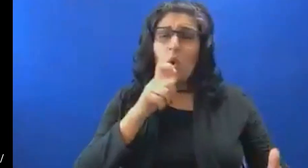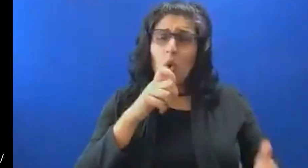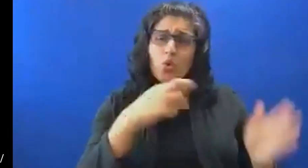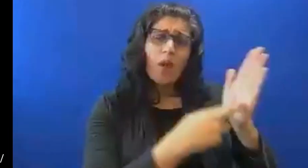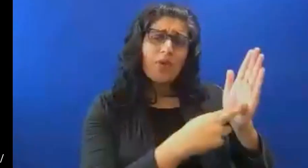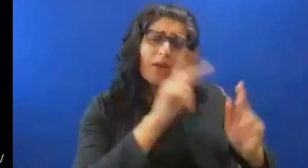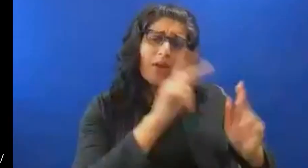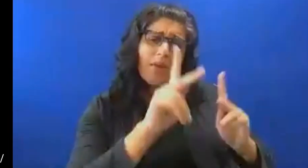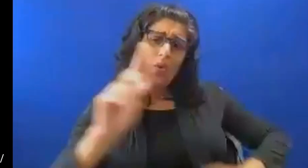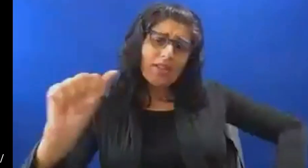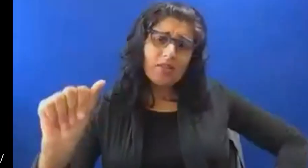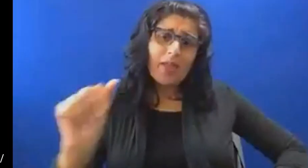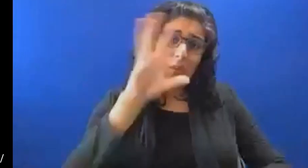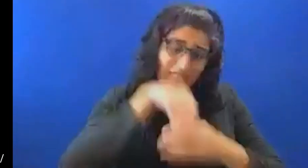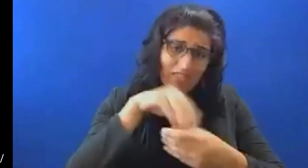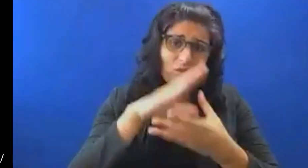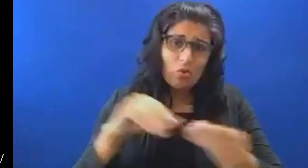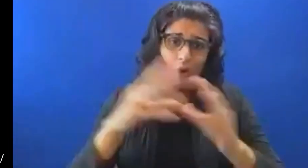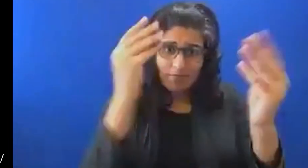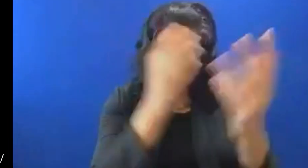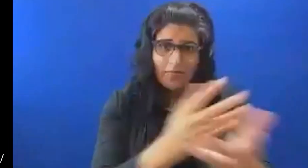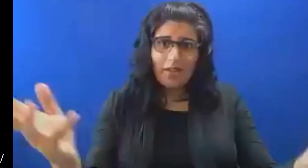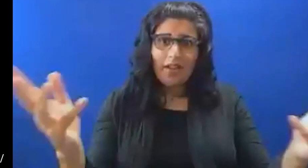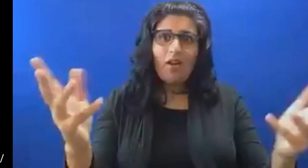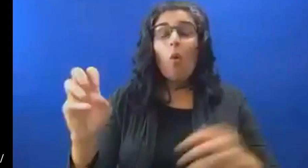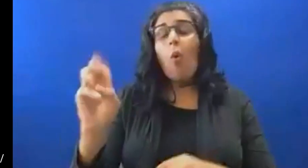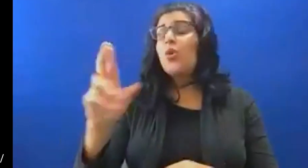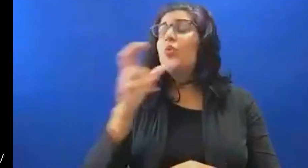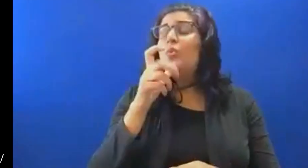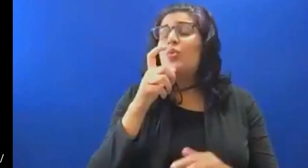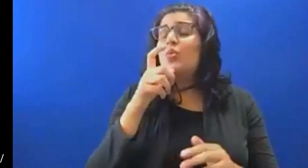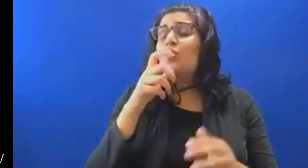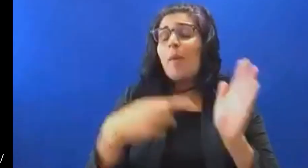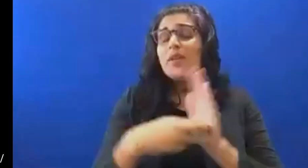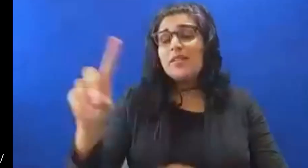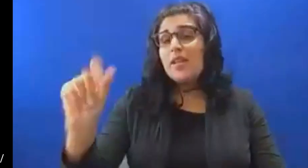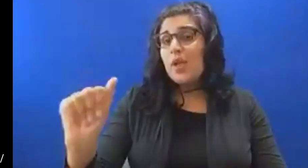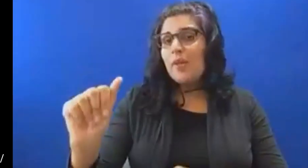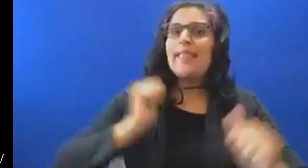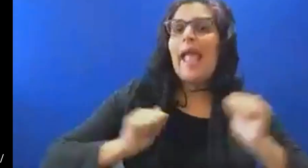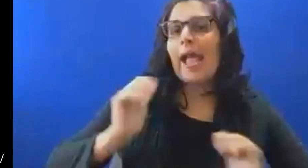within those stories as well, or disabled people, actually. The actors that are portraying disabled